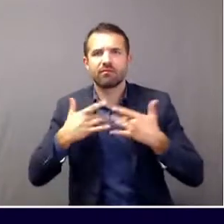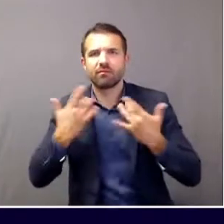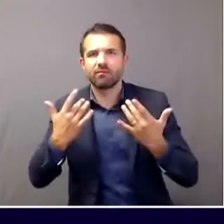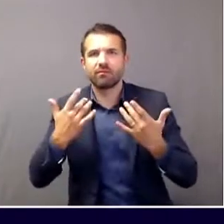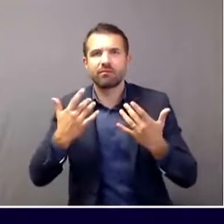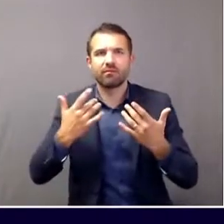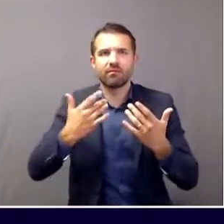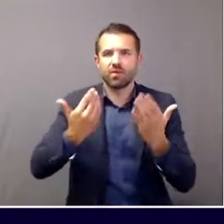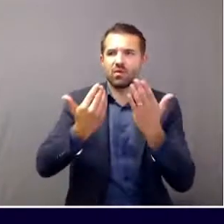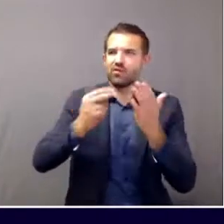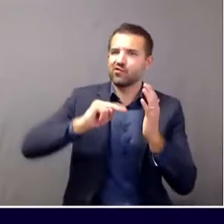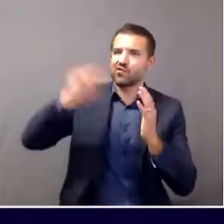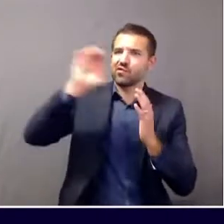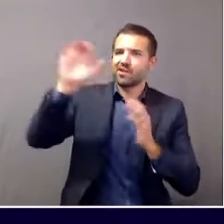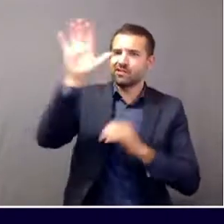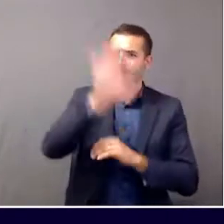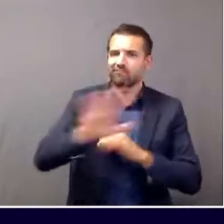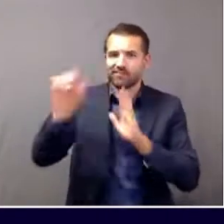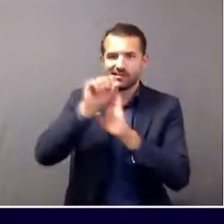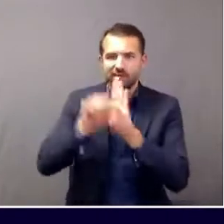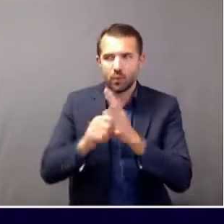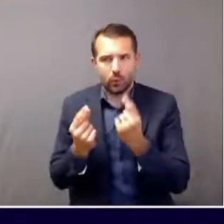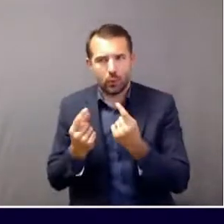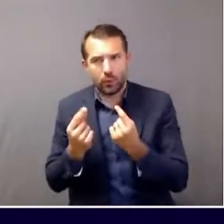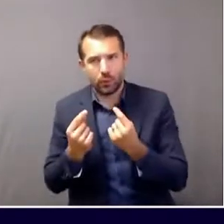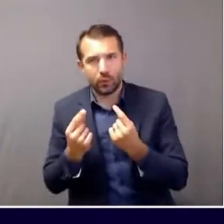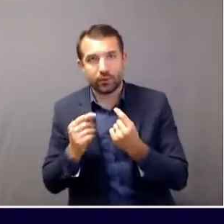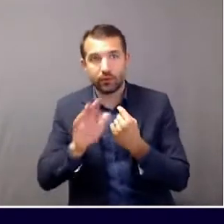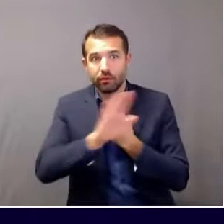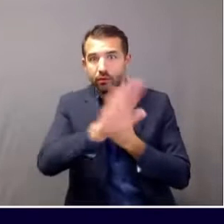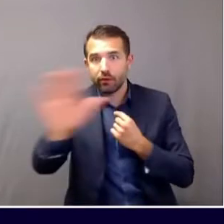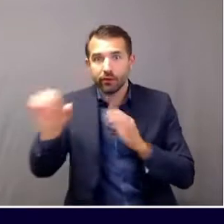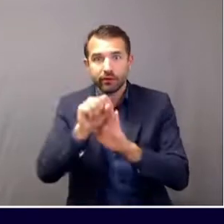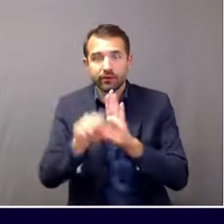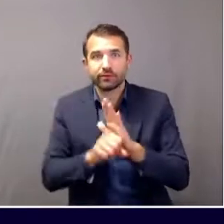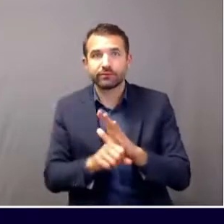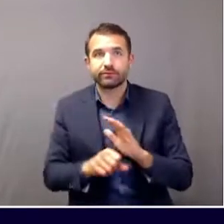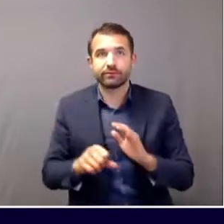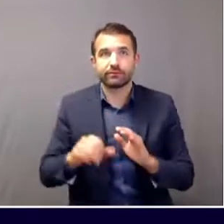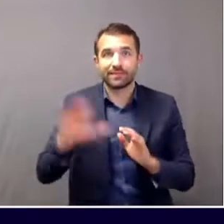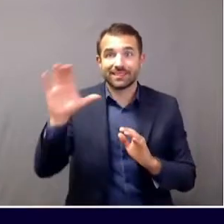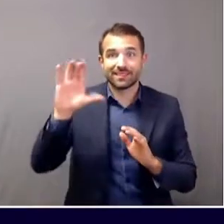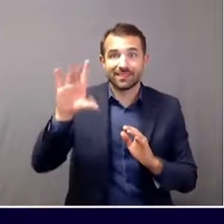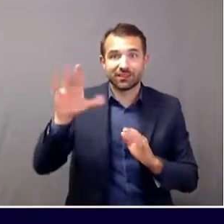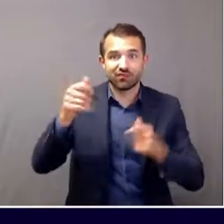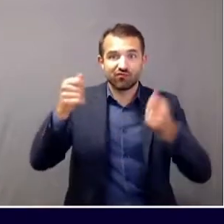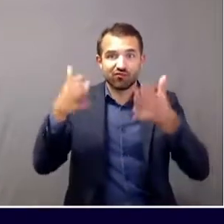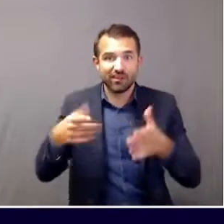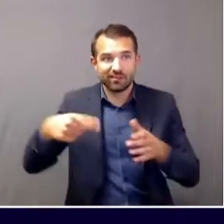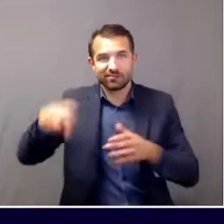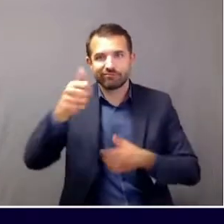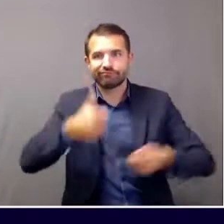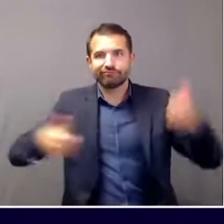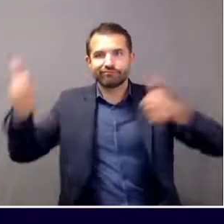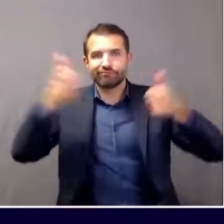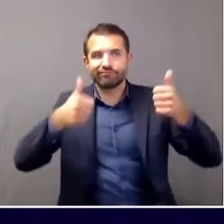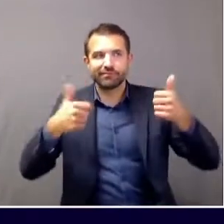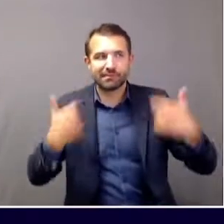about in their states what was concerning and that's why I want to talk about it with everyone